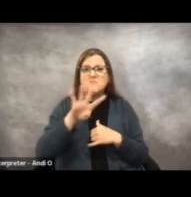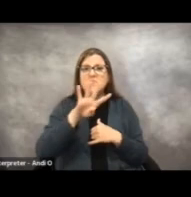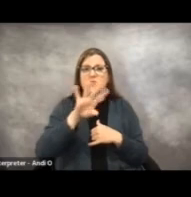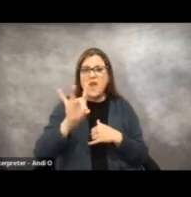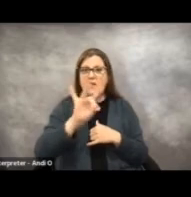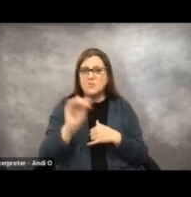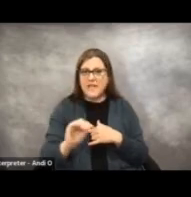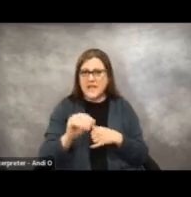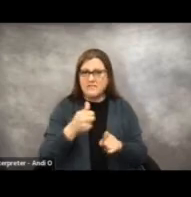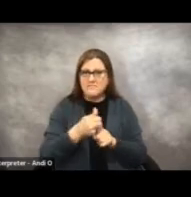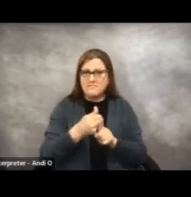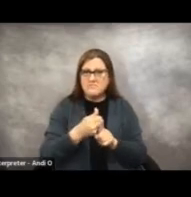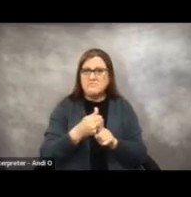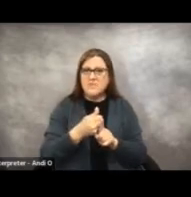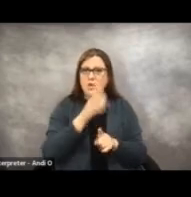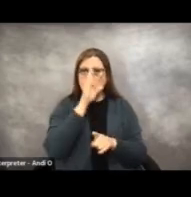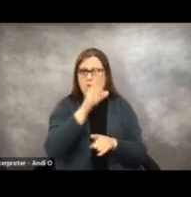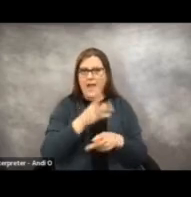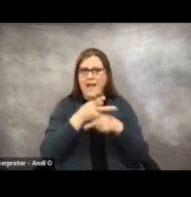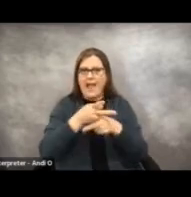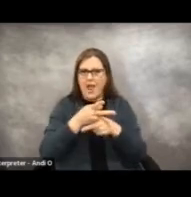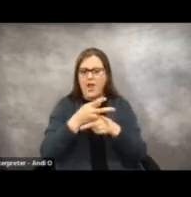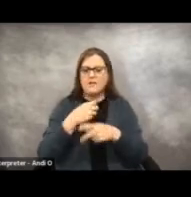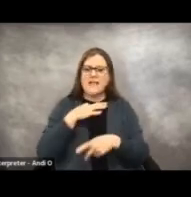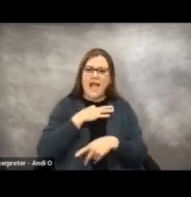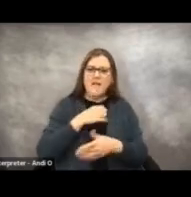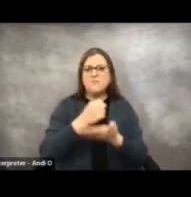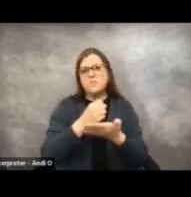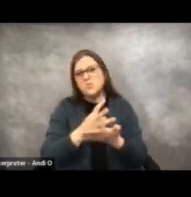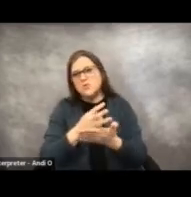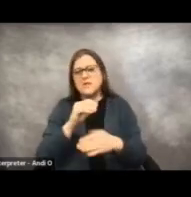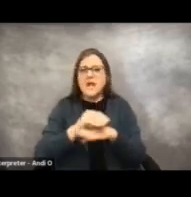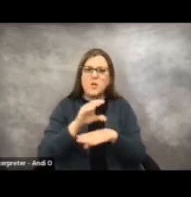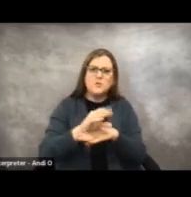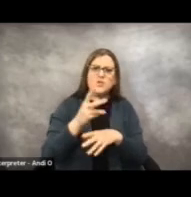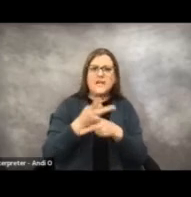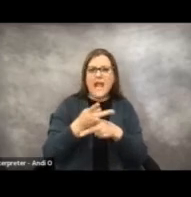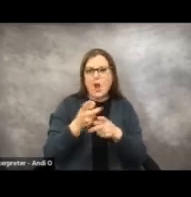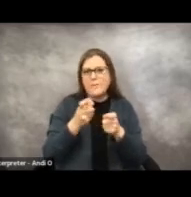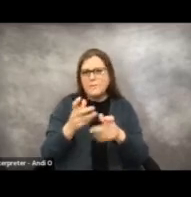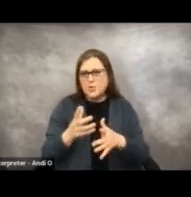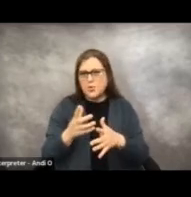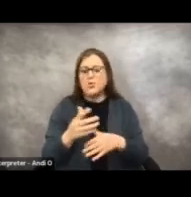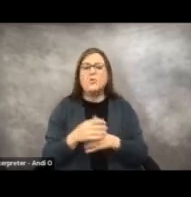are direct care staff like social worker counselors or care manager, we have 18% self